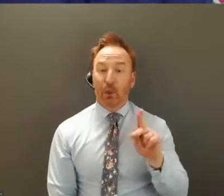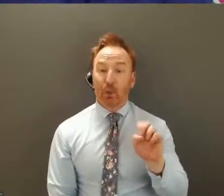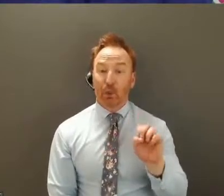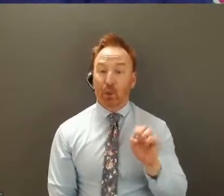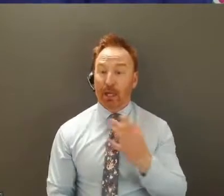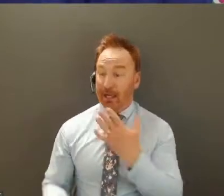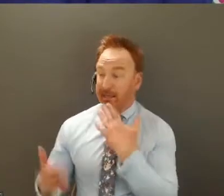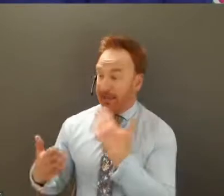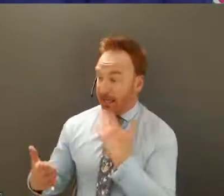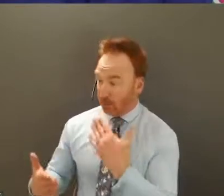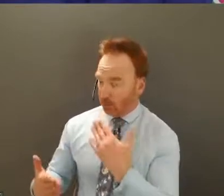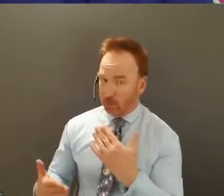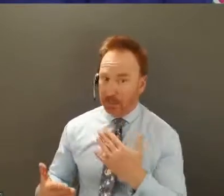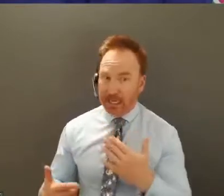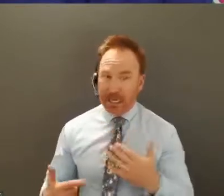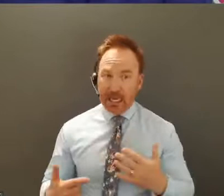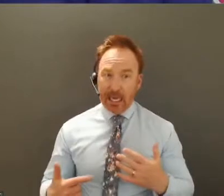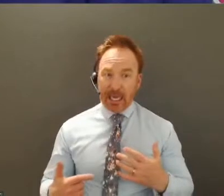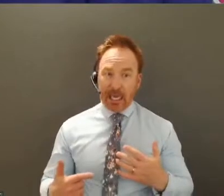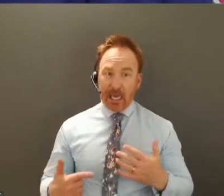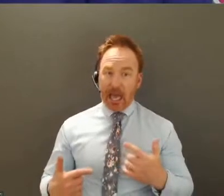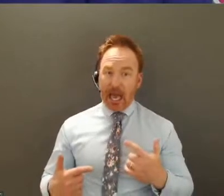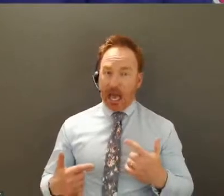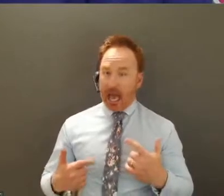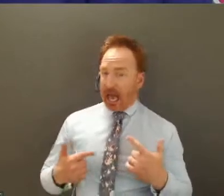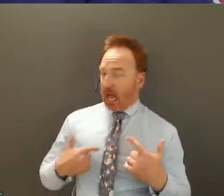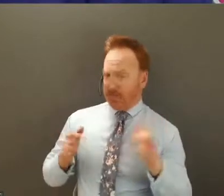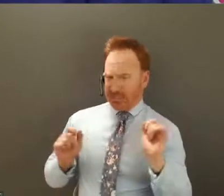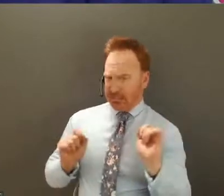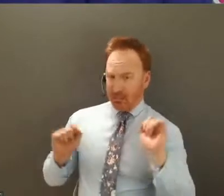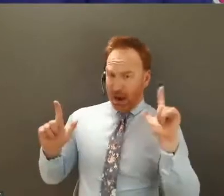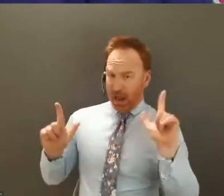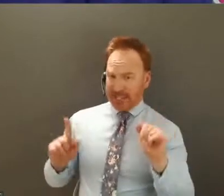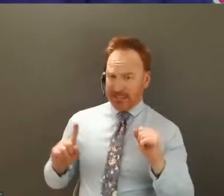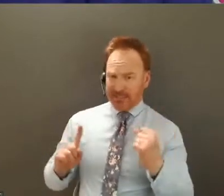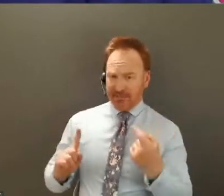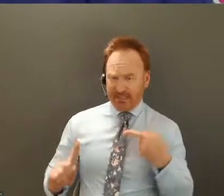you can access my information. The details about further